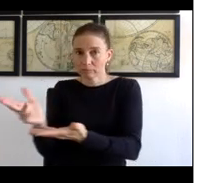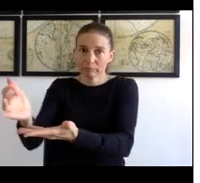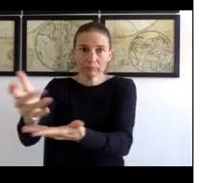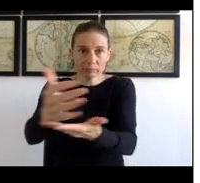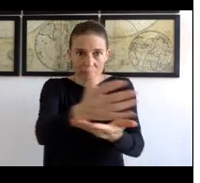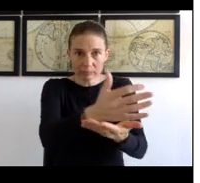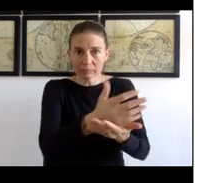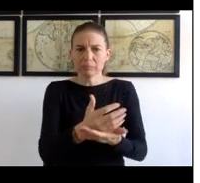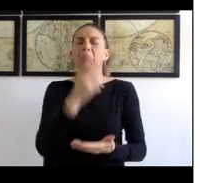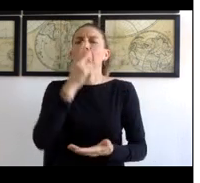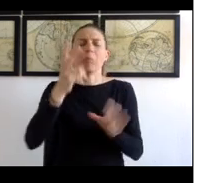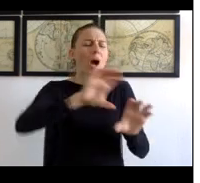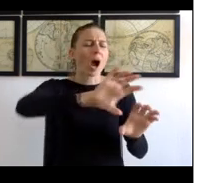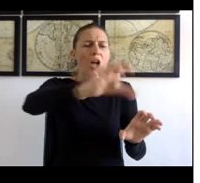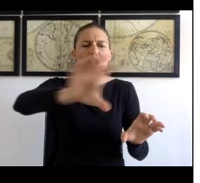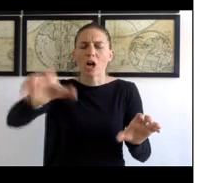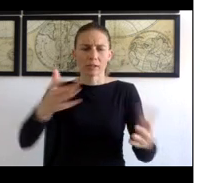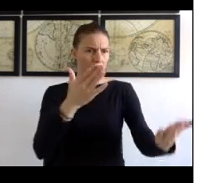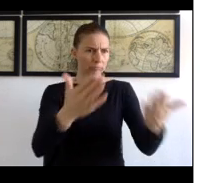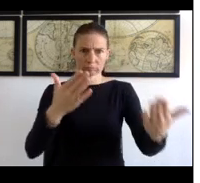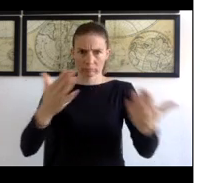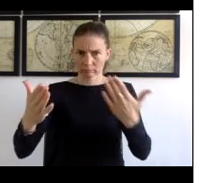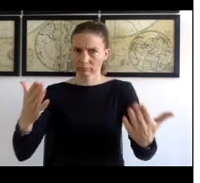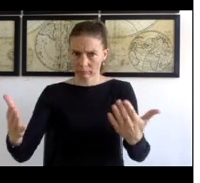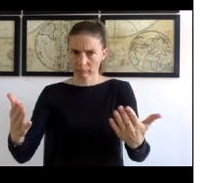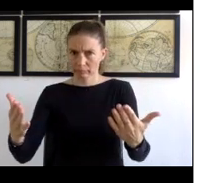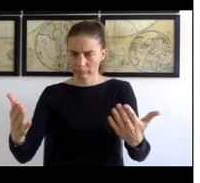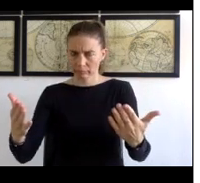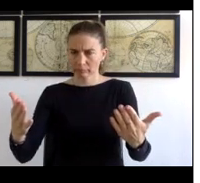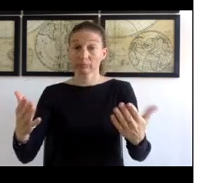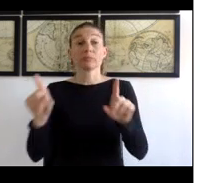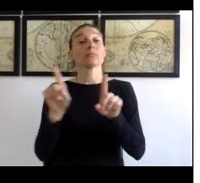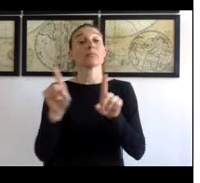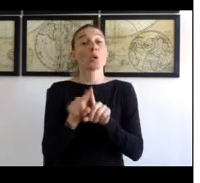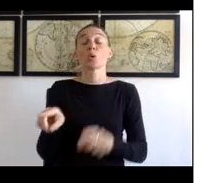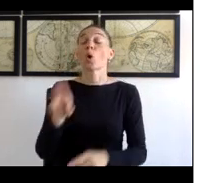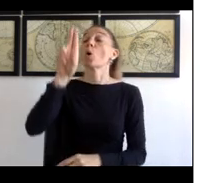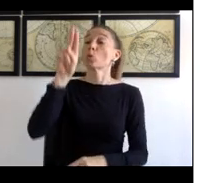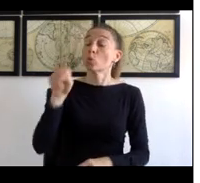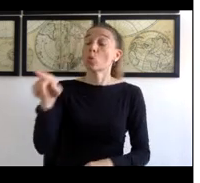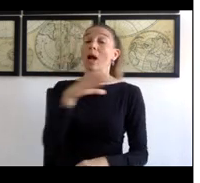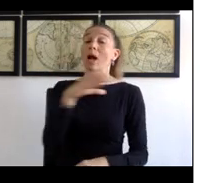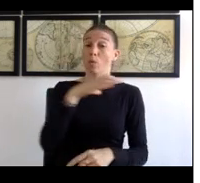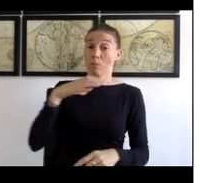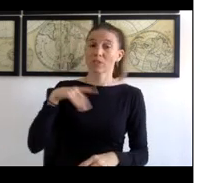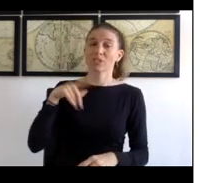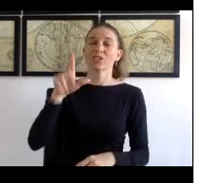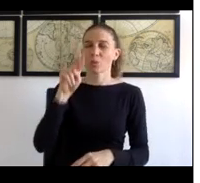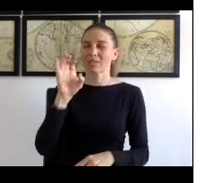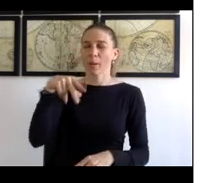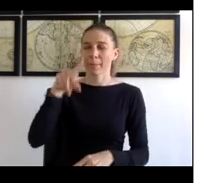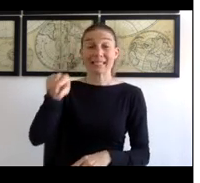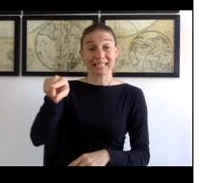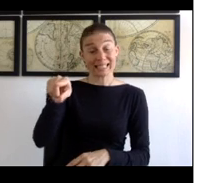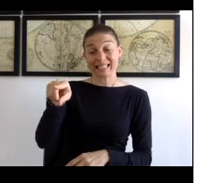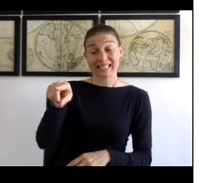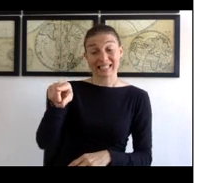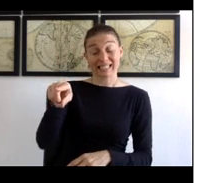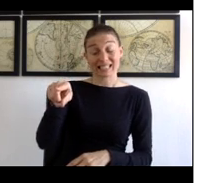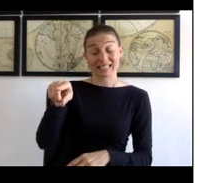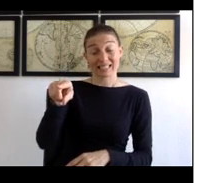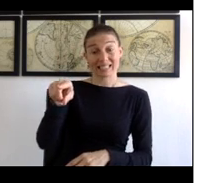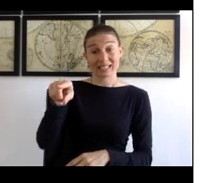And that would fulfil the requirements of both during the UNCRPD and SDGs.